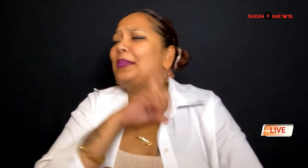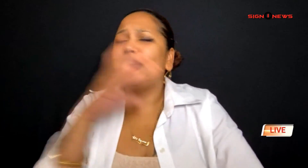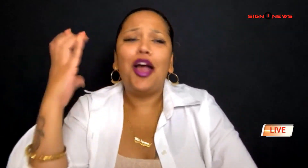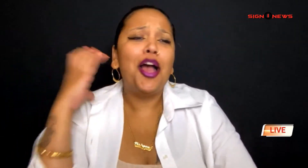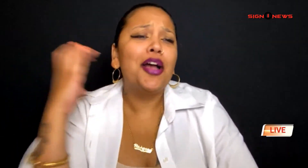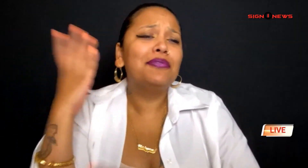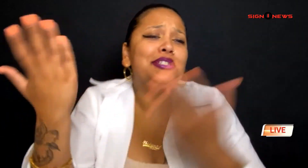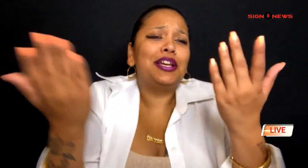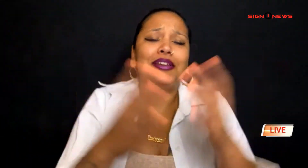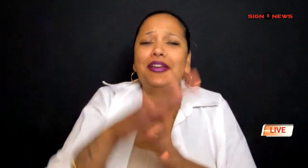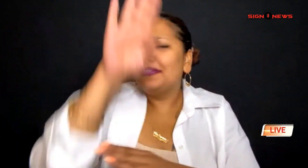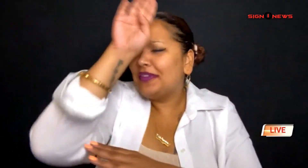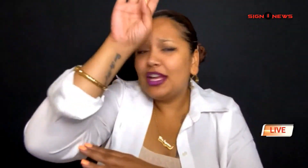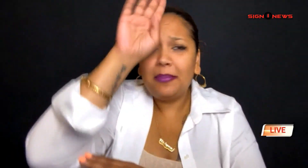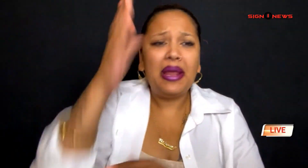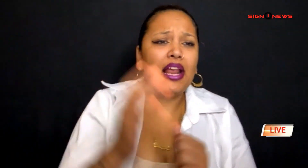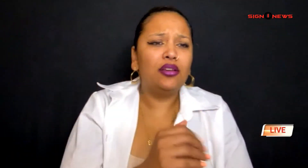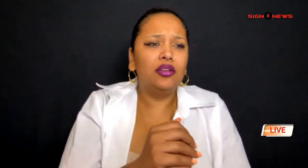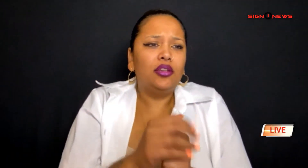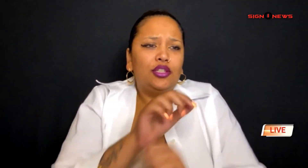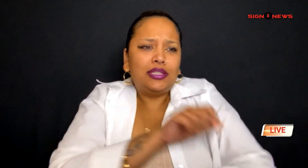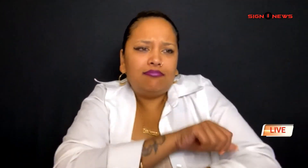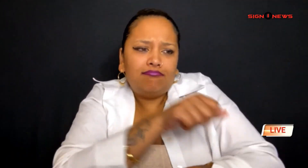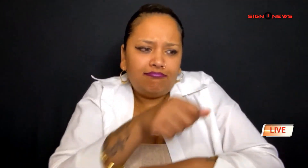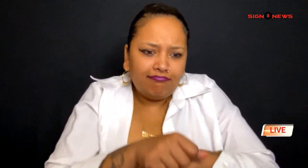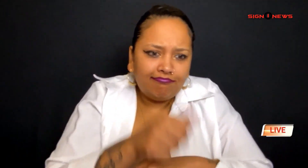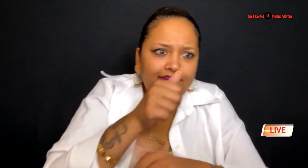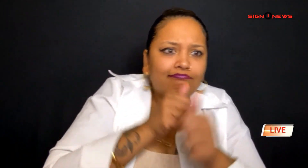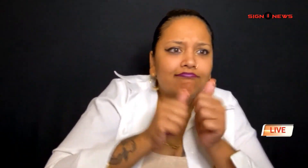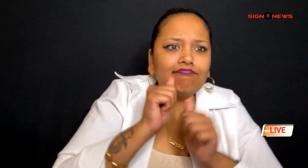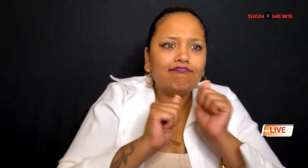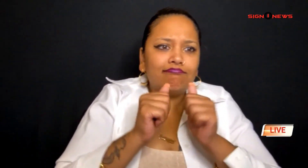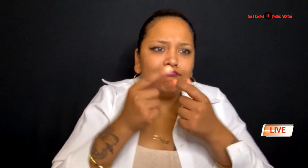bared their tattoos while they were on the job